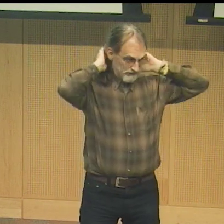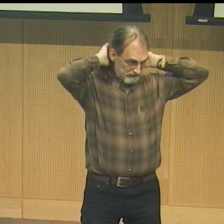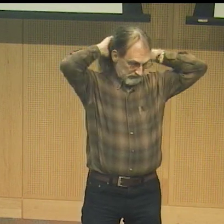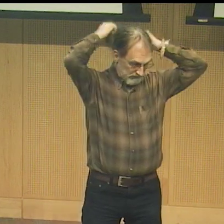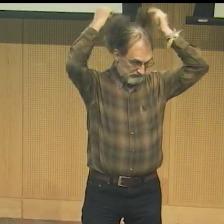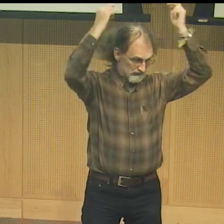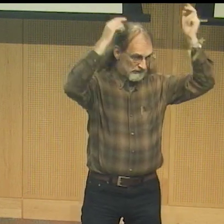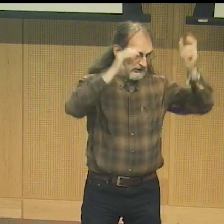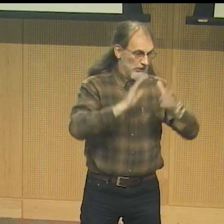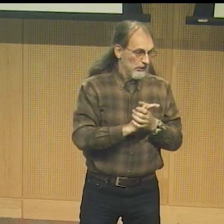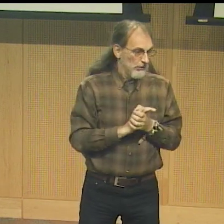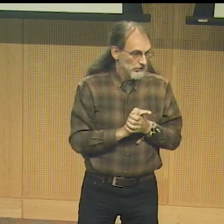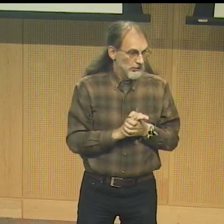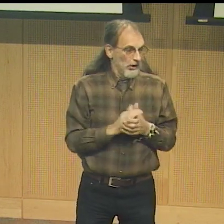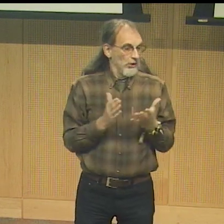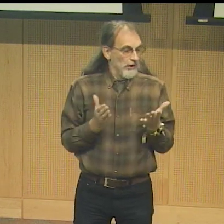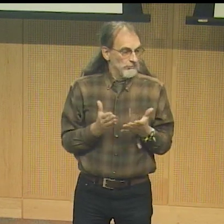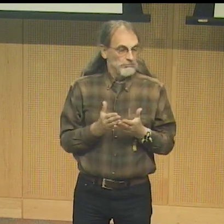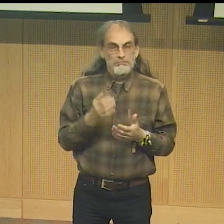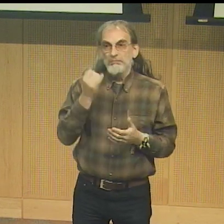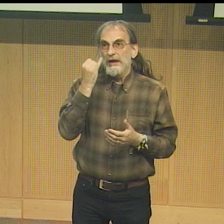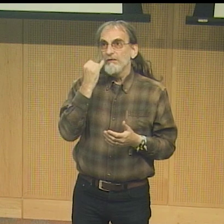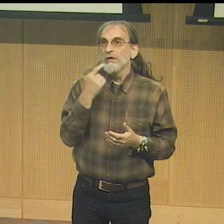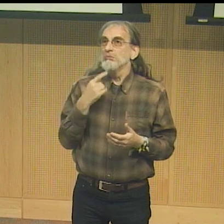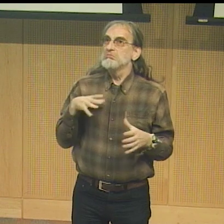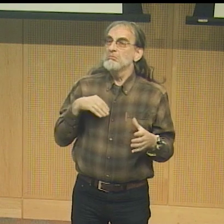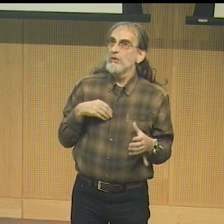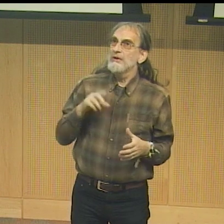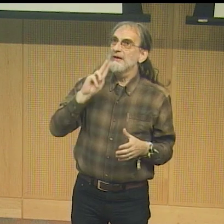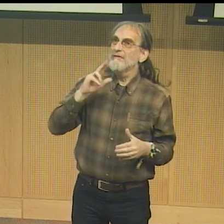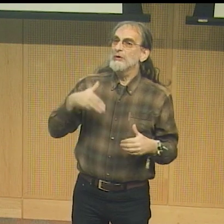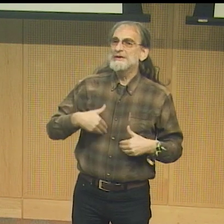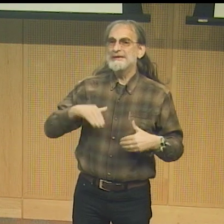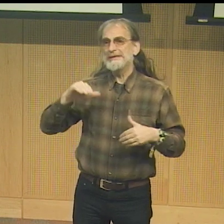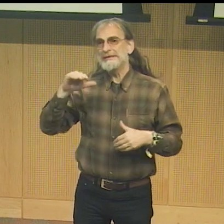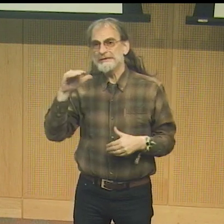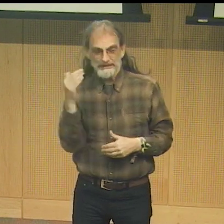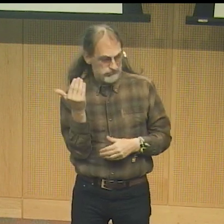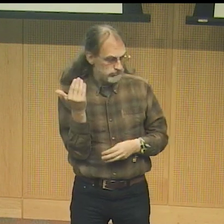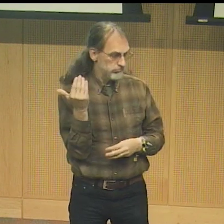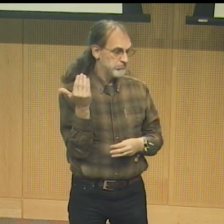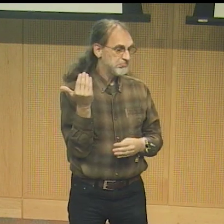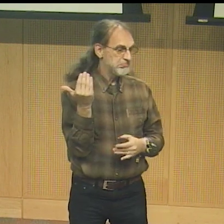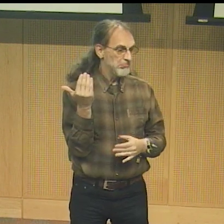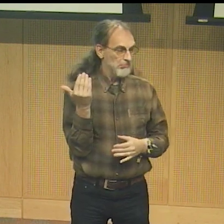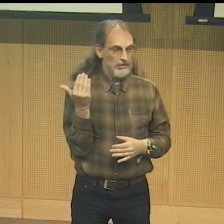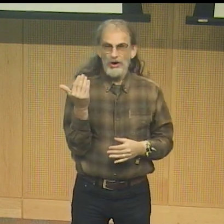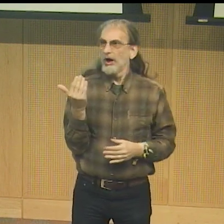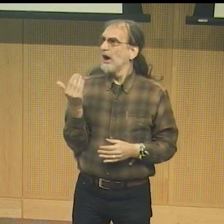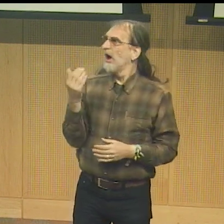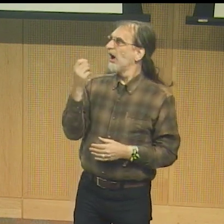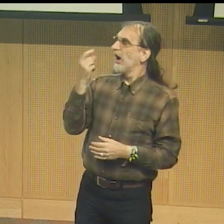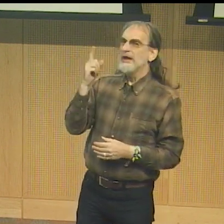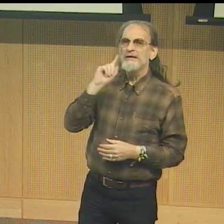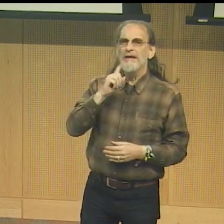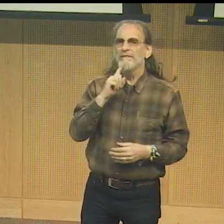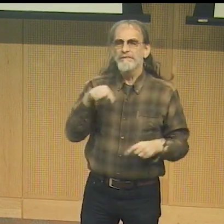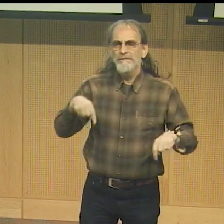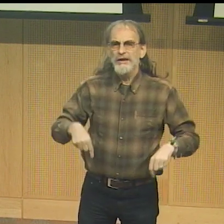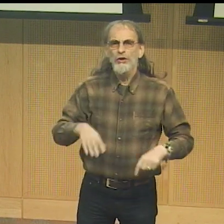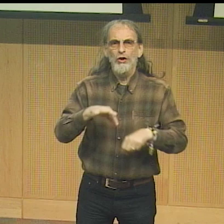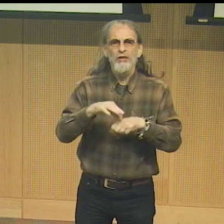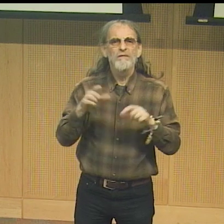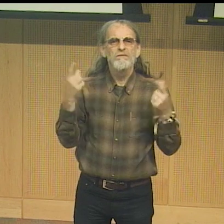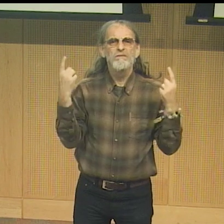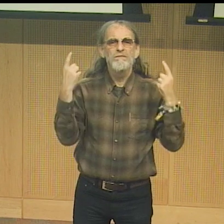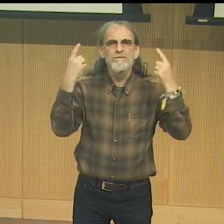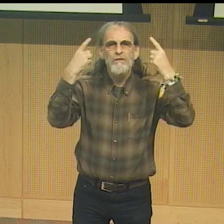explain these terms as I go on...it would seem that we may